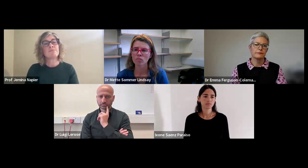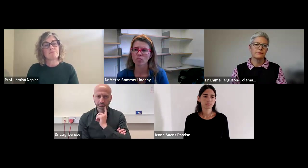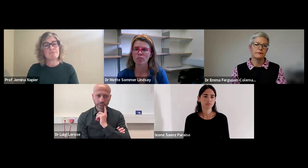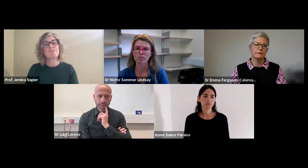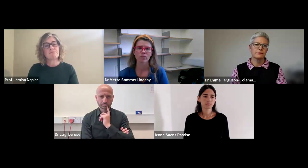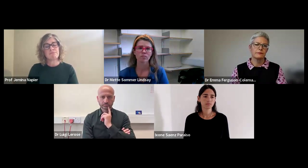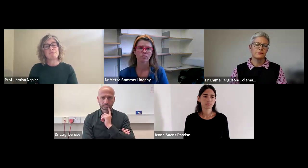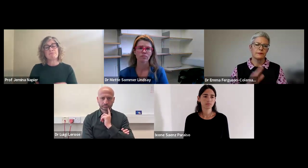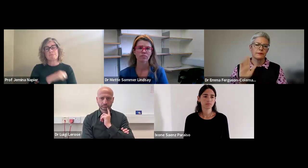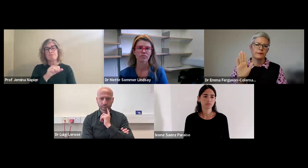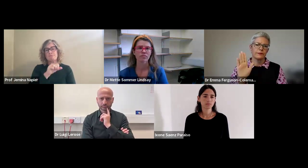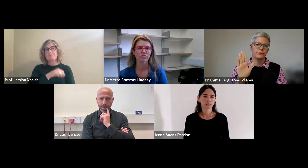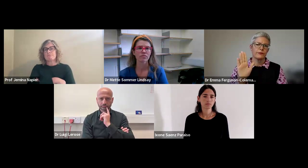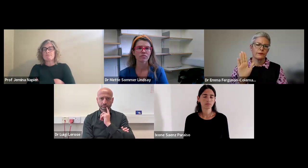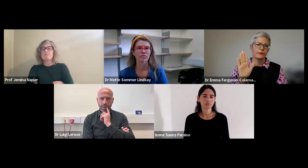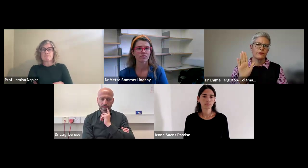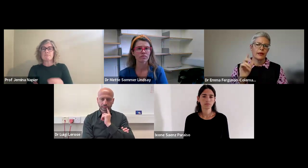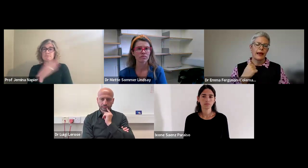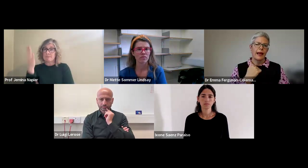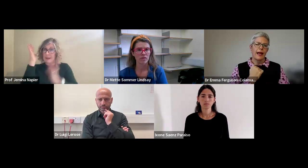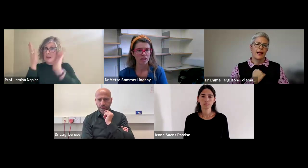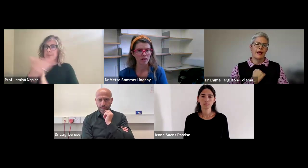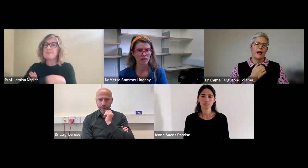them into Academia in order to capacity-build. Jemina: Emma!